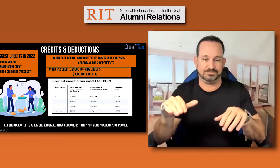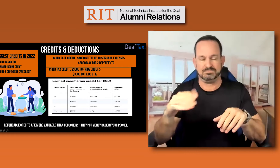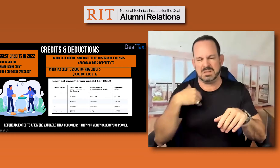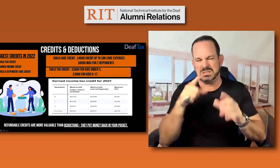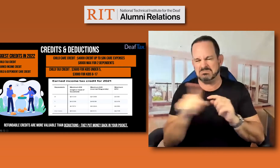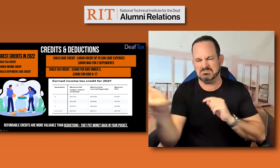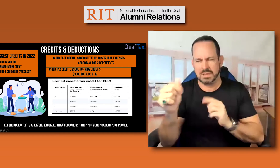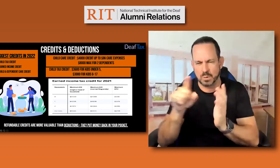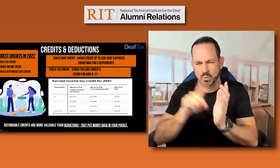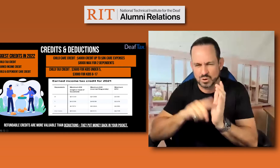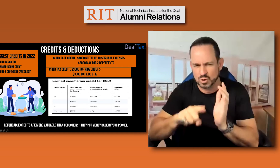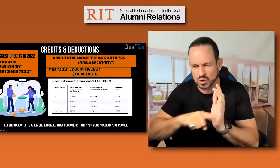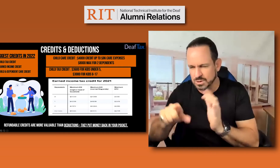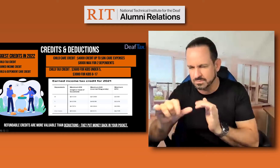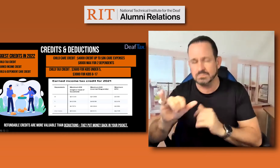but this has changed.